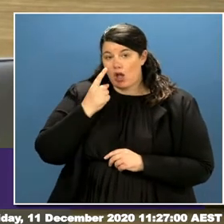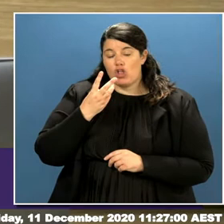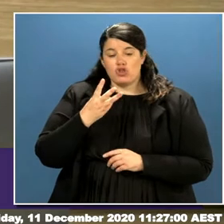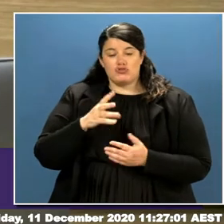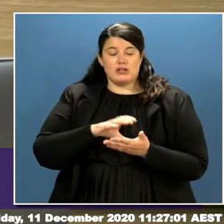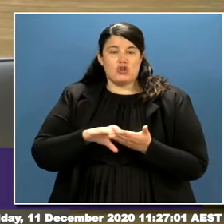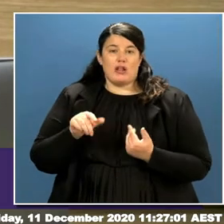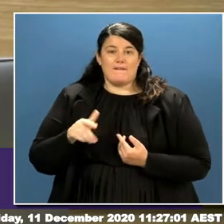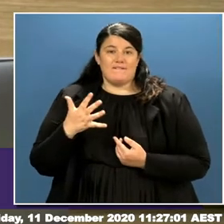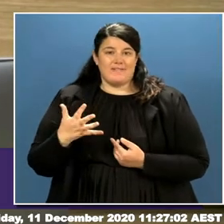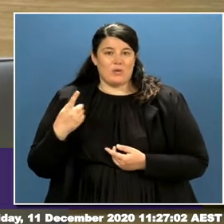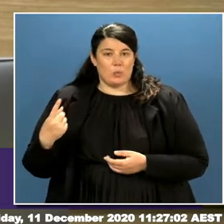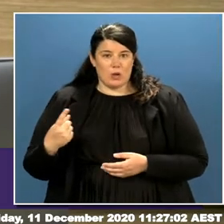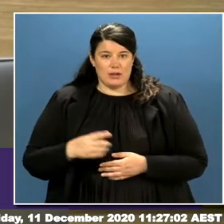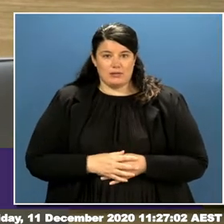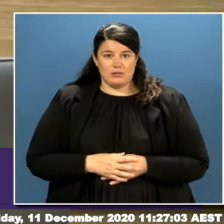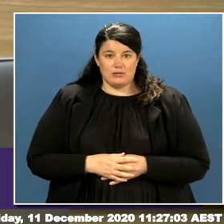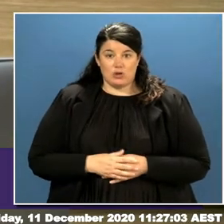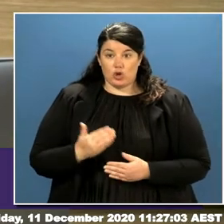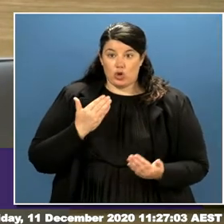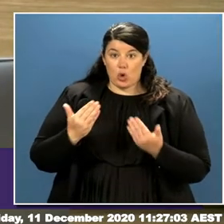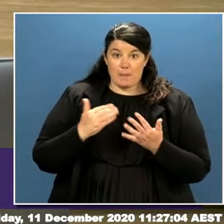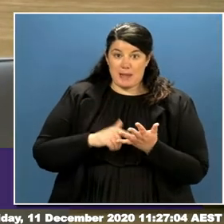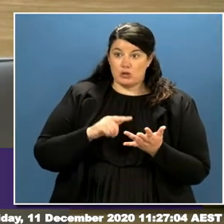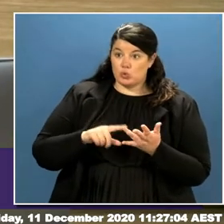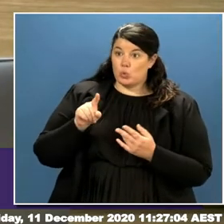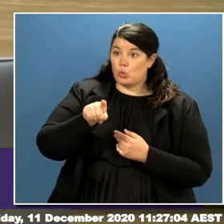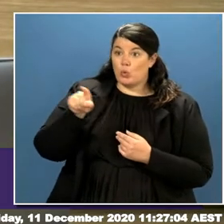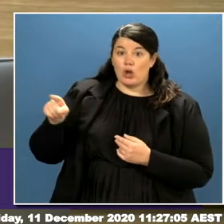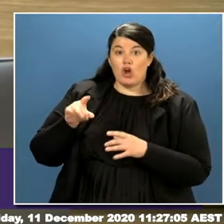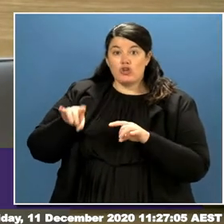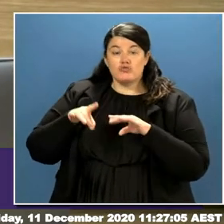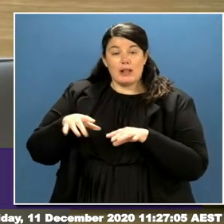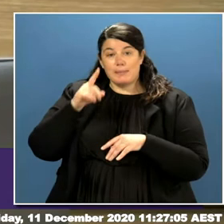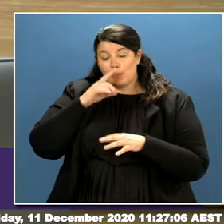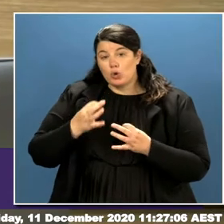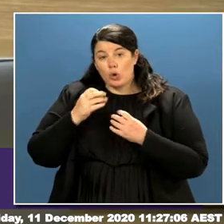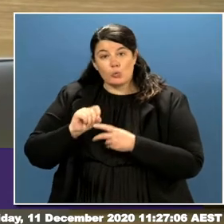This amount is significantly lower than the minimum wage of $19.84